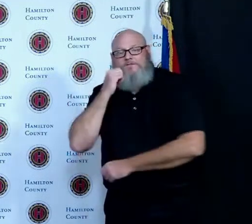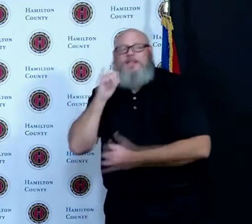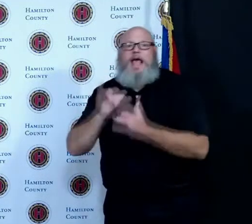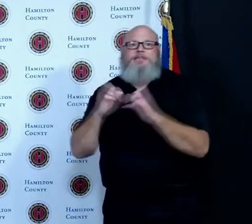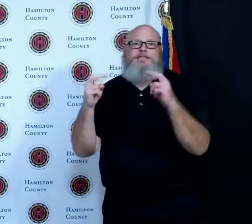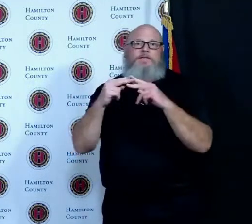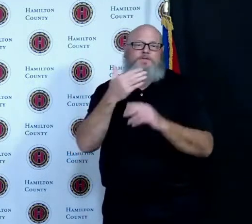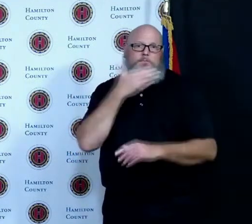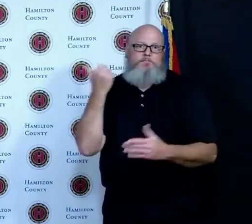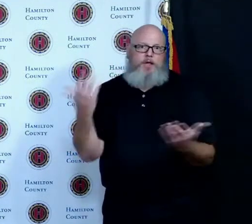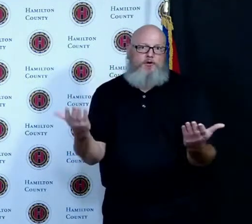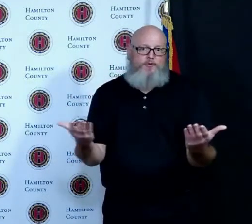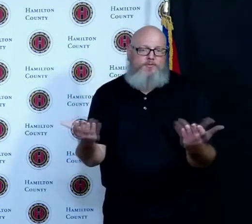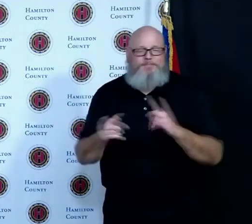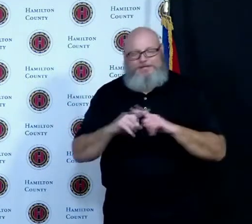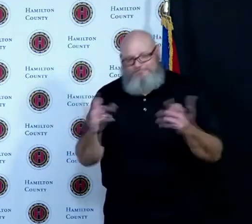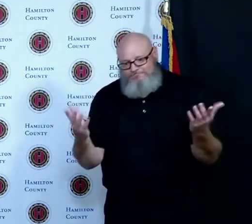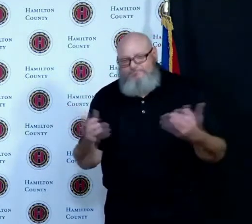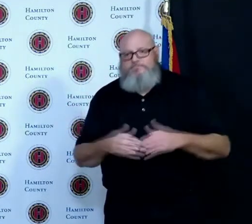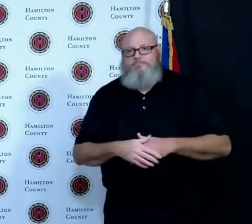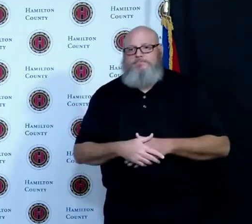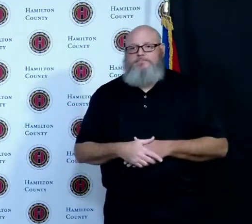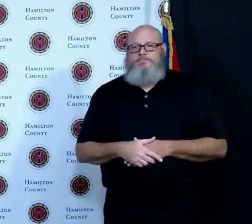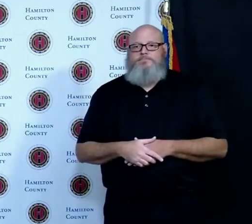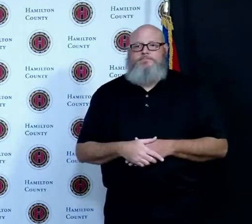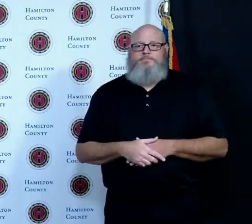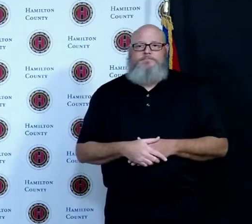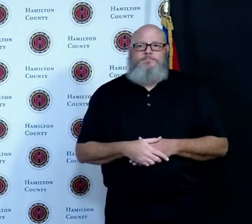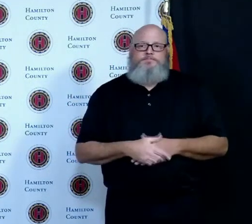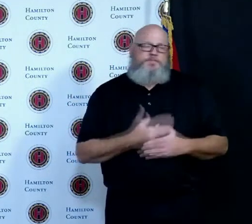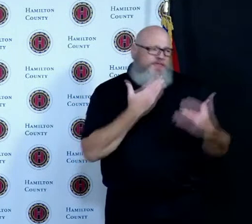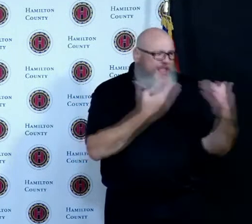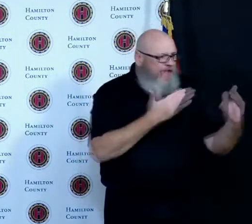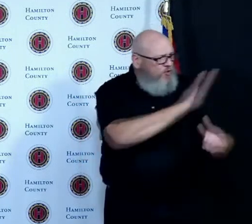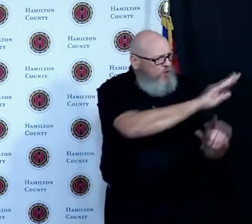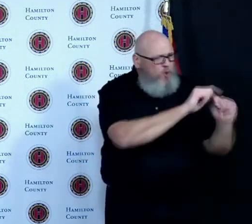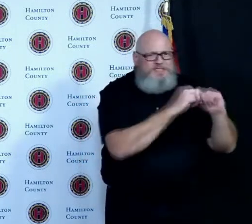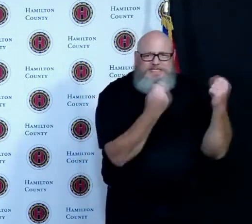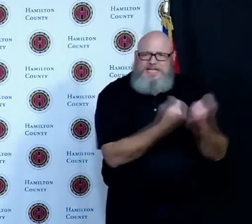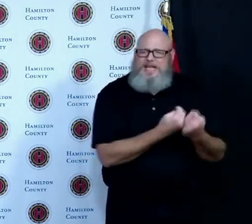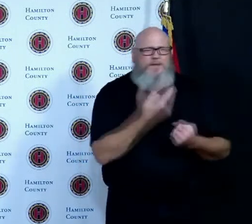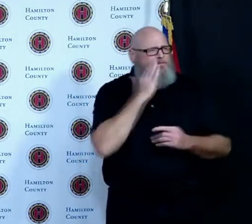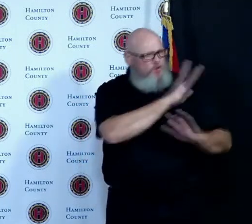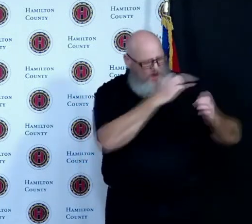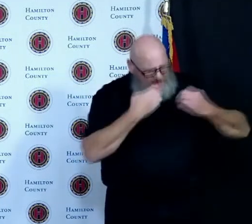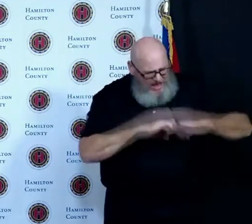being as nimble as you have been we are we are at the ready to administer the vaccine and I